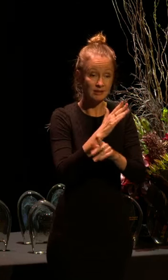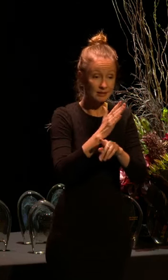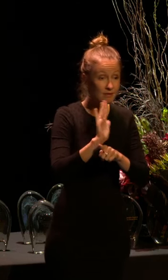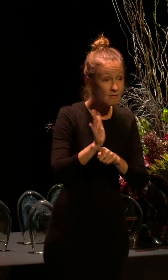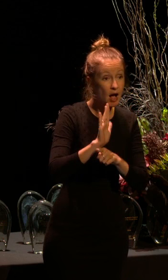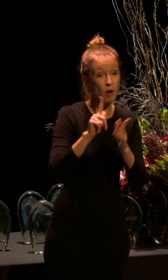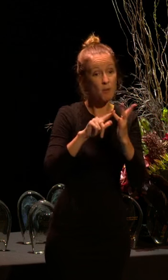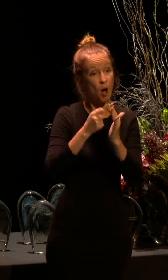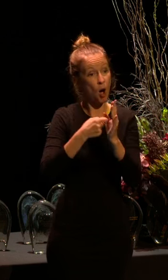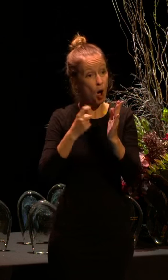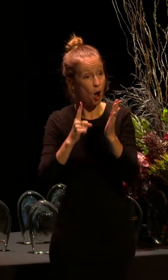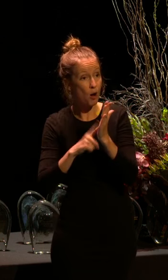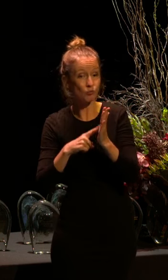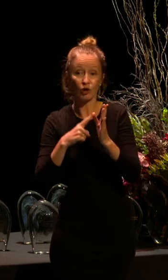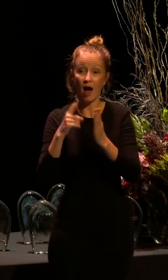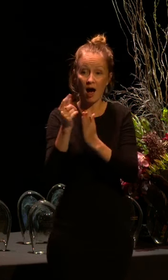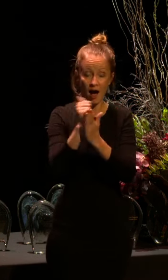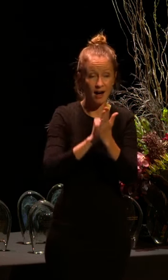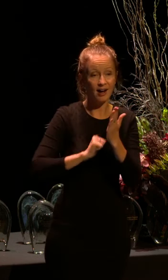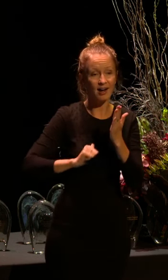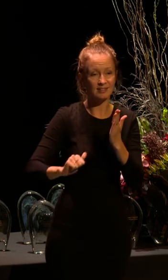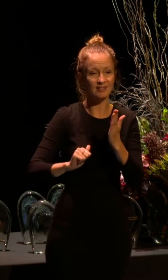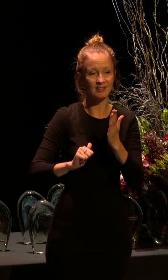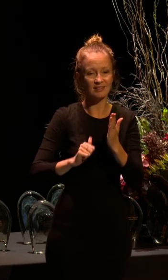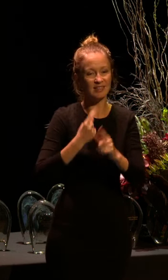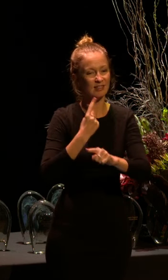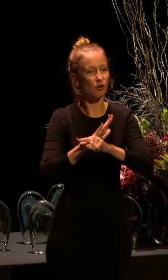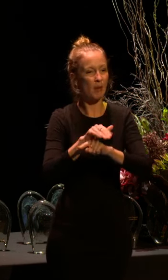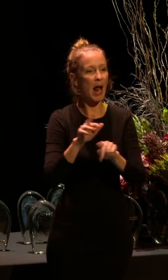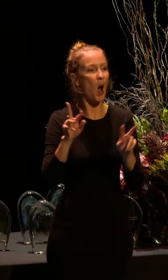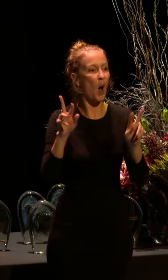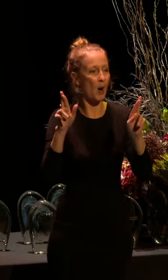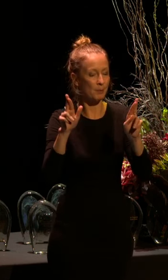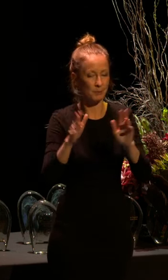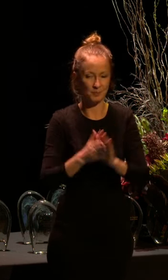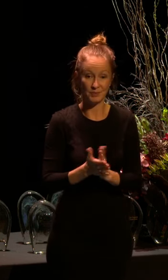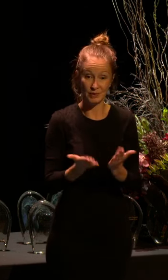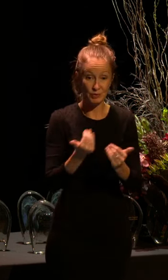with his singular message of hope. So, welcome to Eternity...!